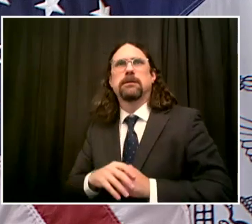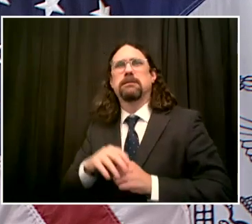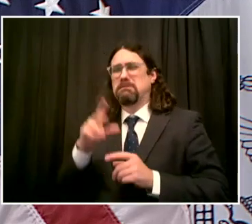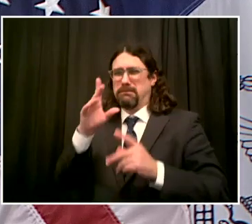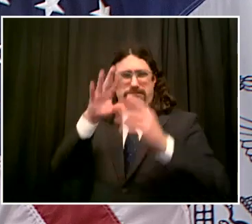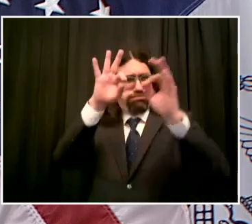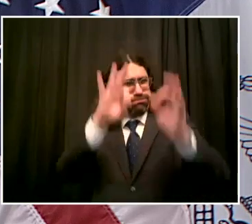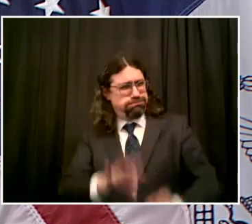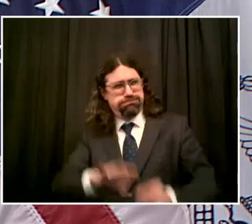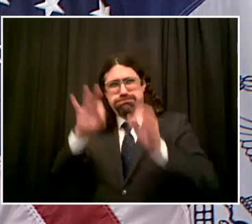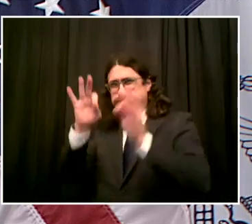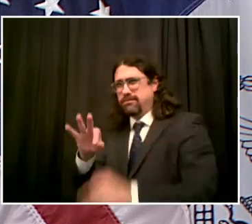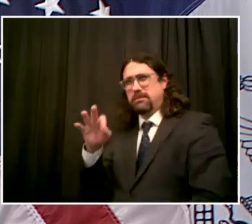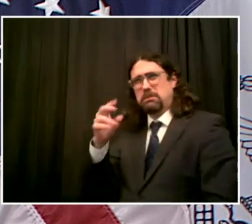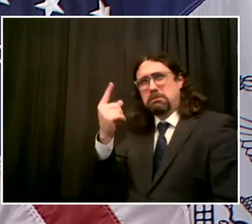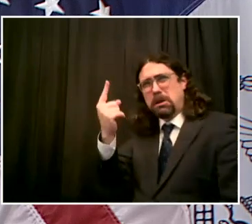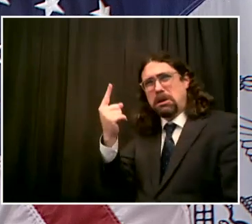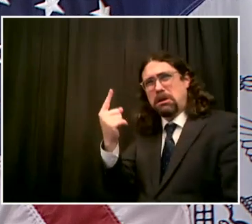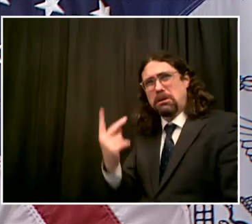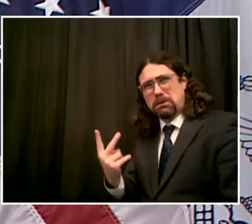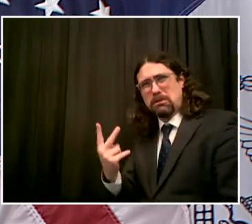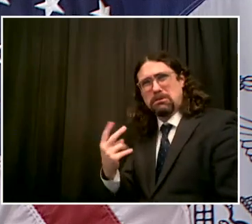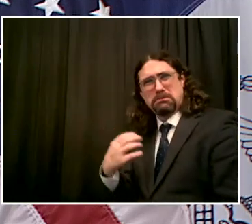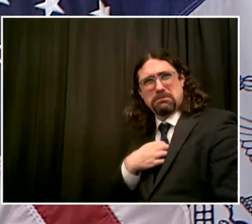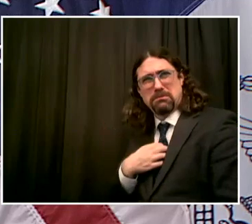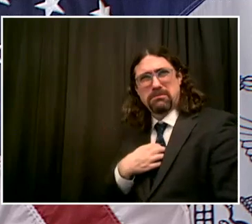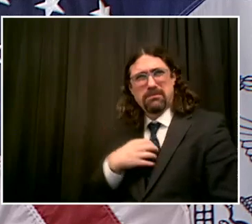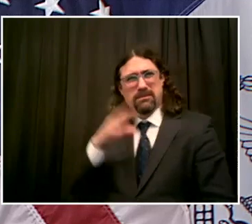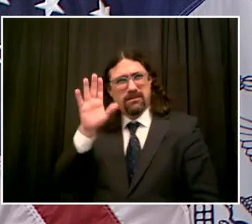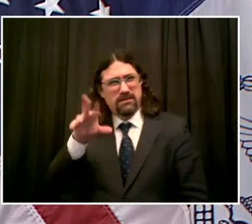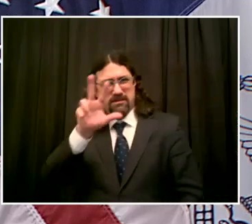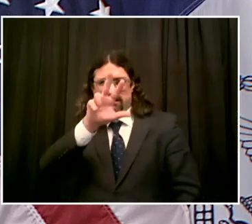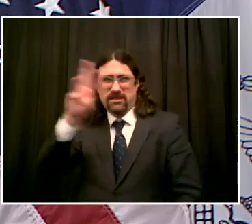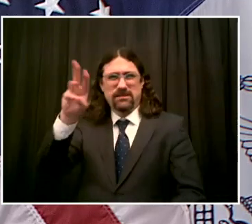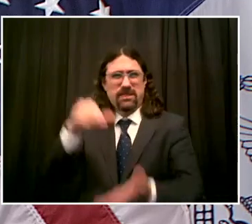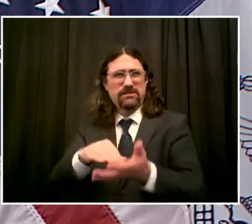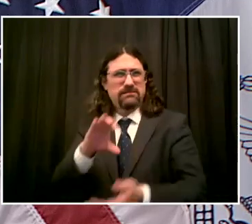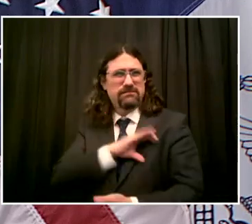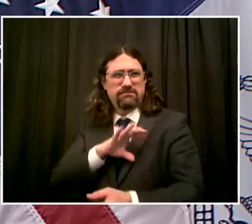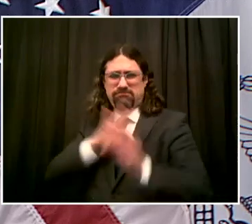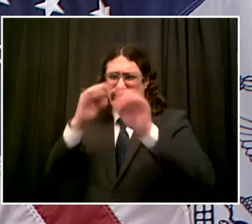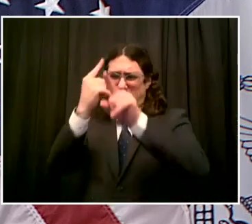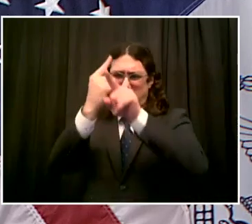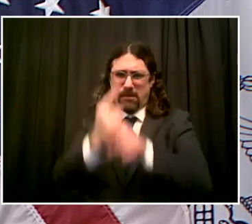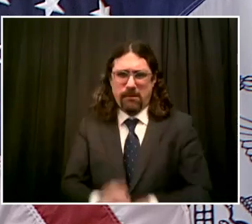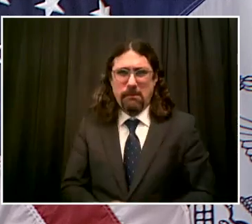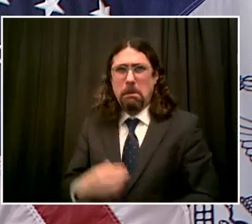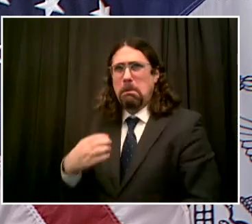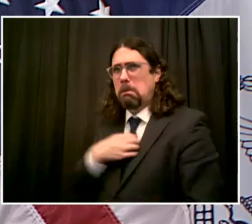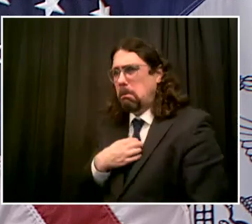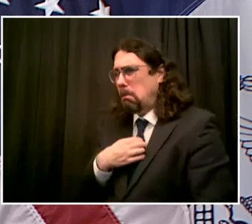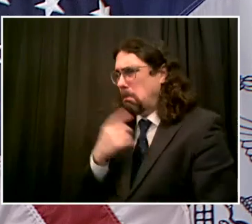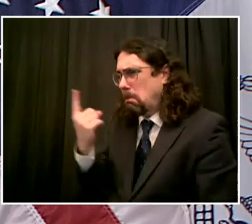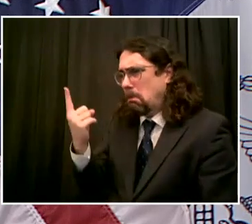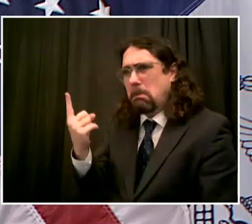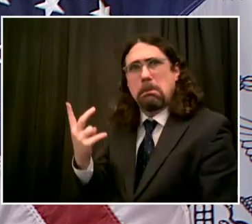THE OTHER 360,00 WHO DID SOMETHING RIGHT? AND CWTA LK ABOUT THAT TOO? CAN WE REAH COUT